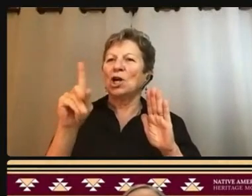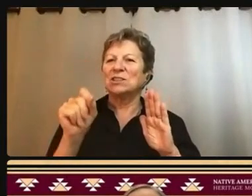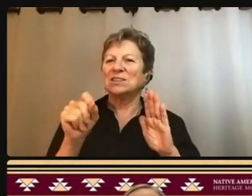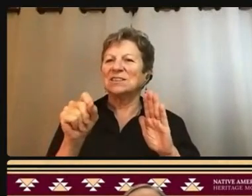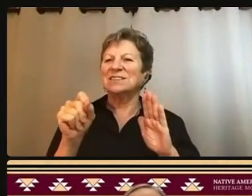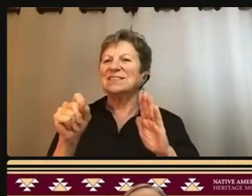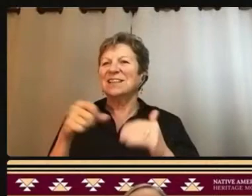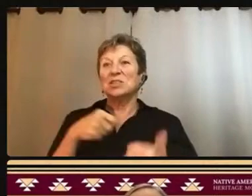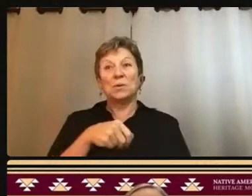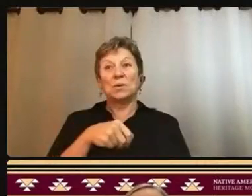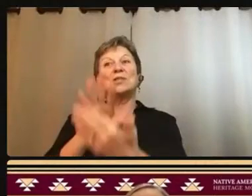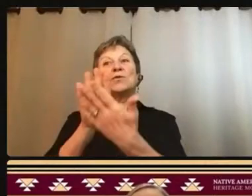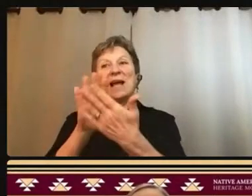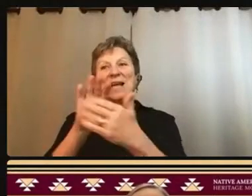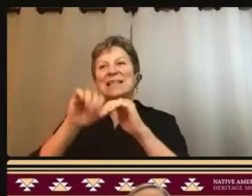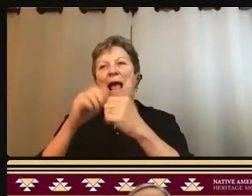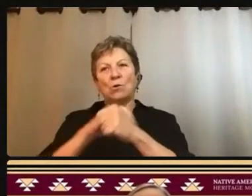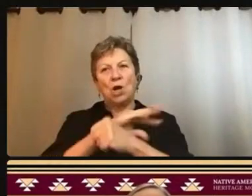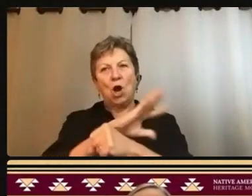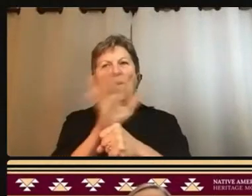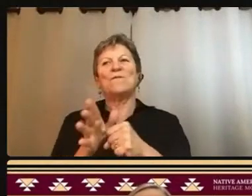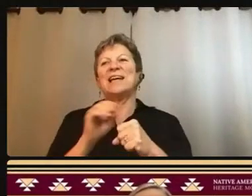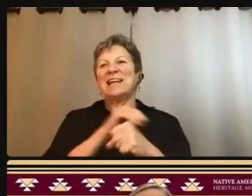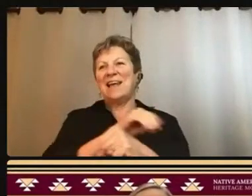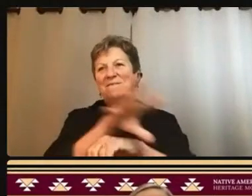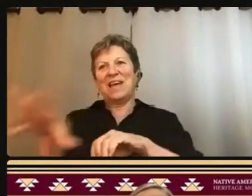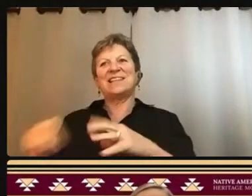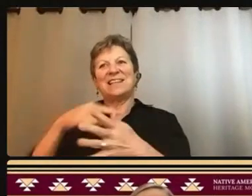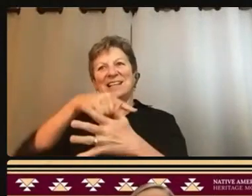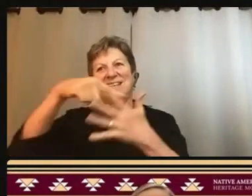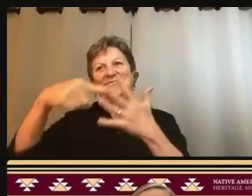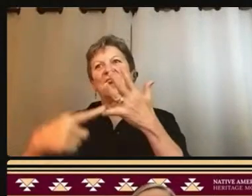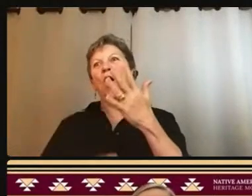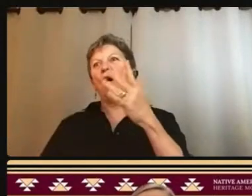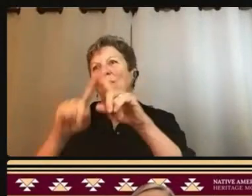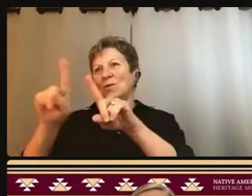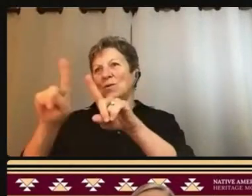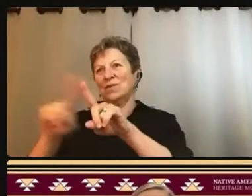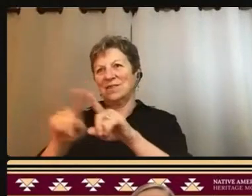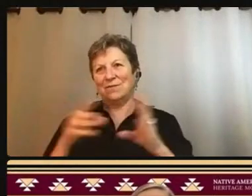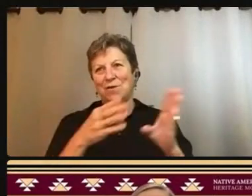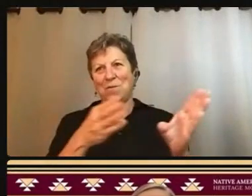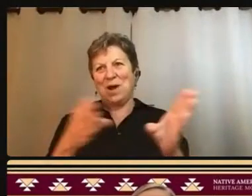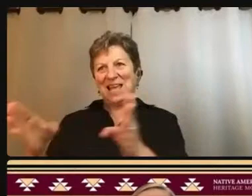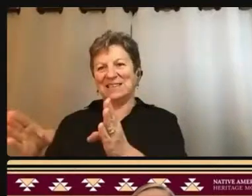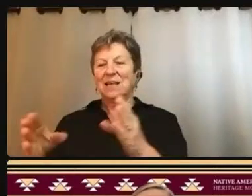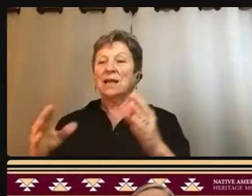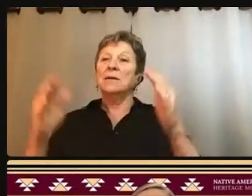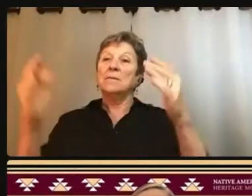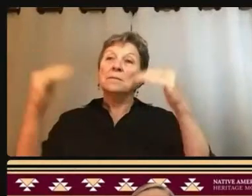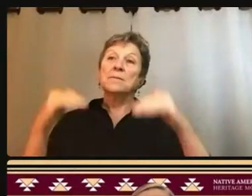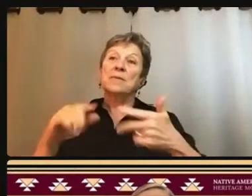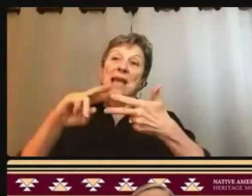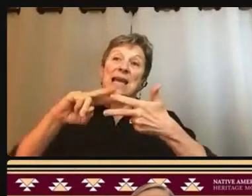POLICIES AND MAKING A PLAN ADDRESS THE ACADEMIC, EMOTIONAL